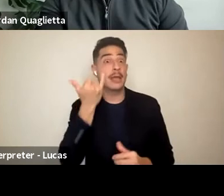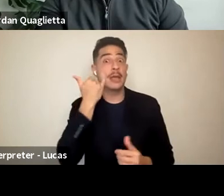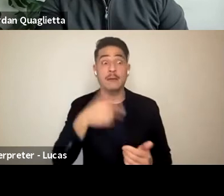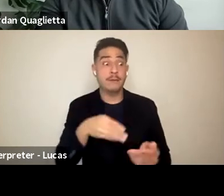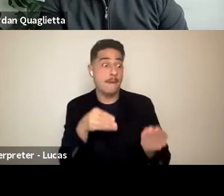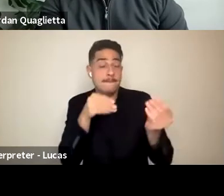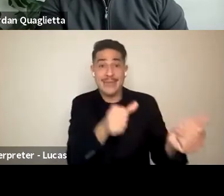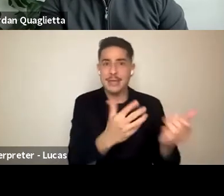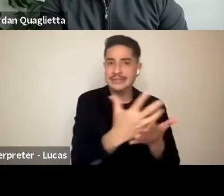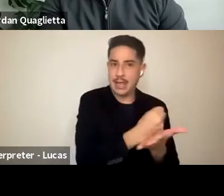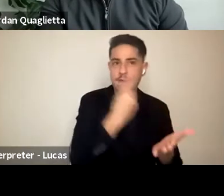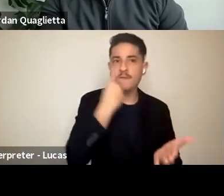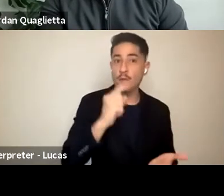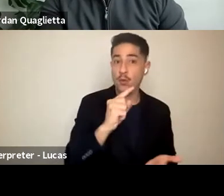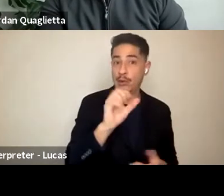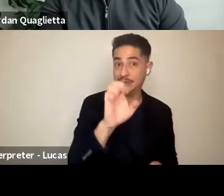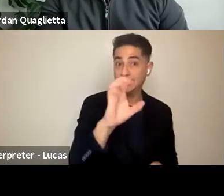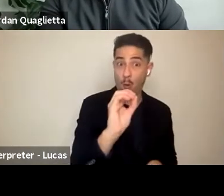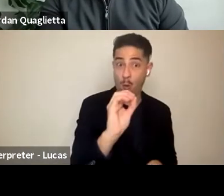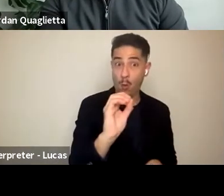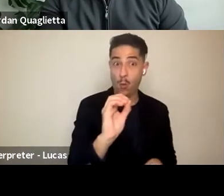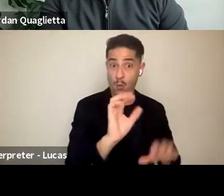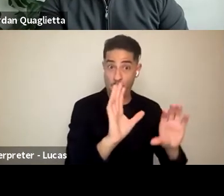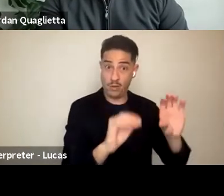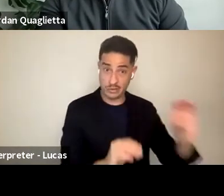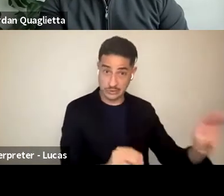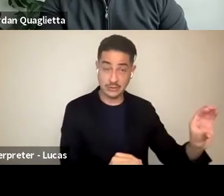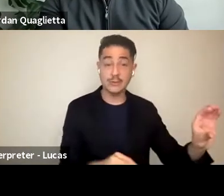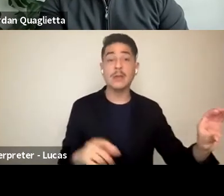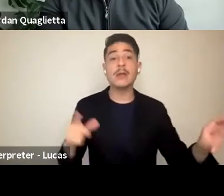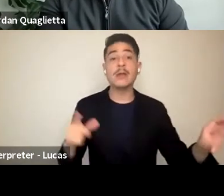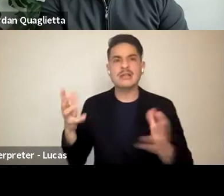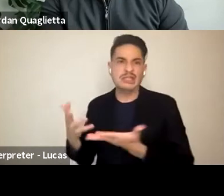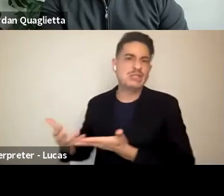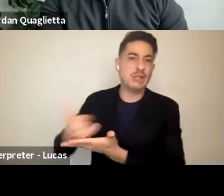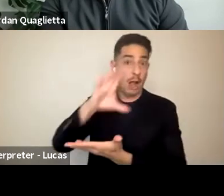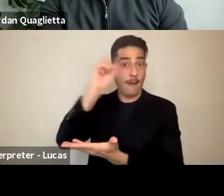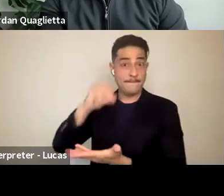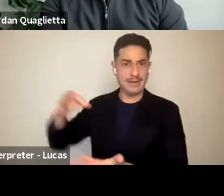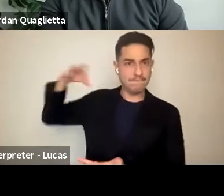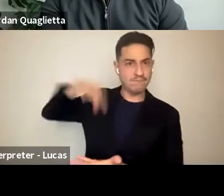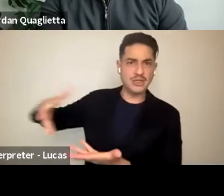is, which is a fraction to what's coming in. And then if you can also look at the bigger picture.